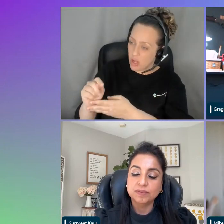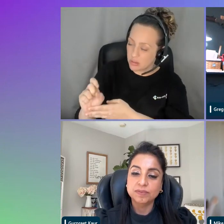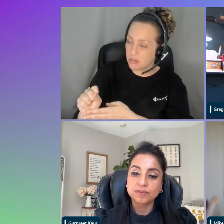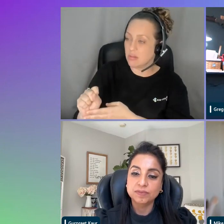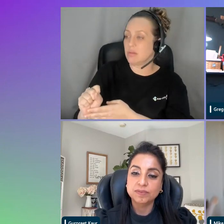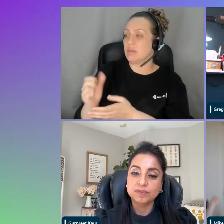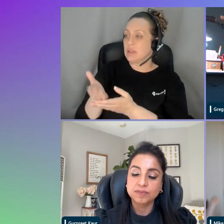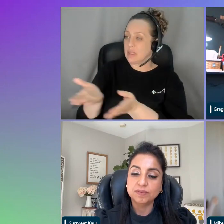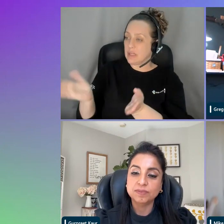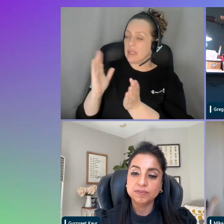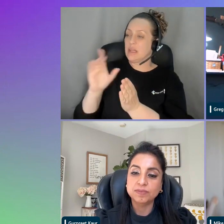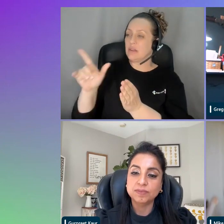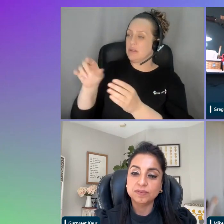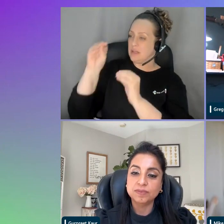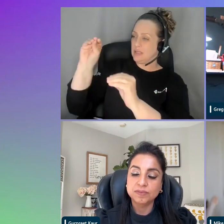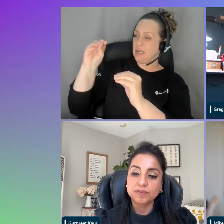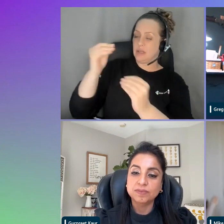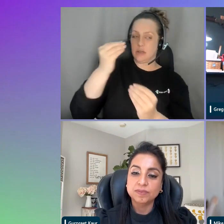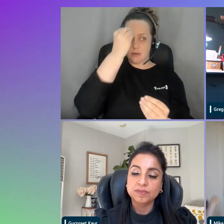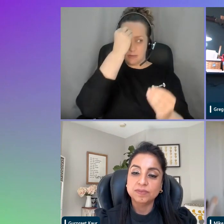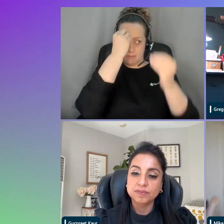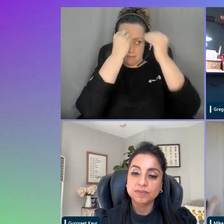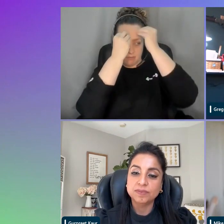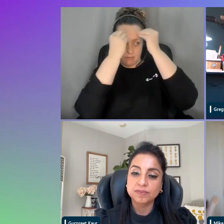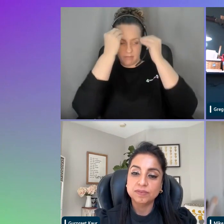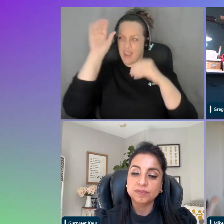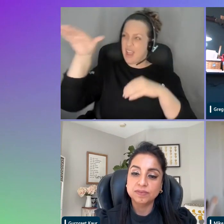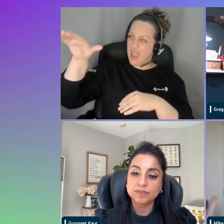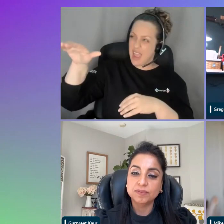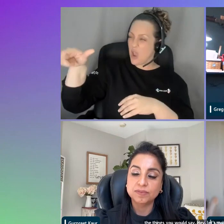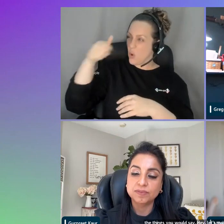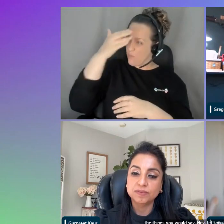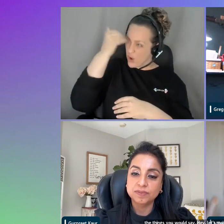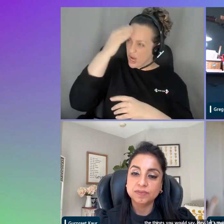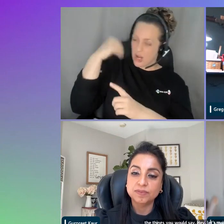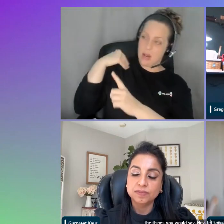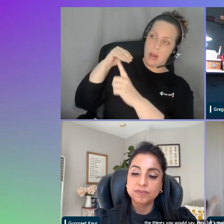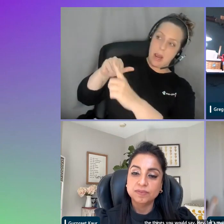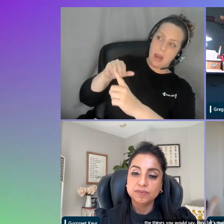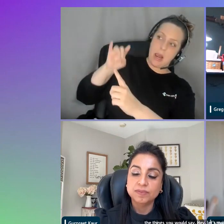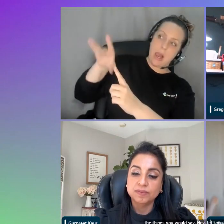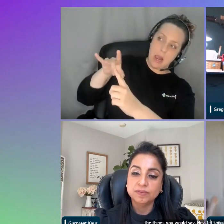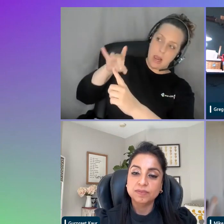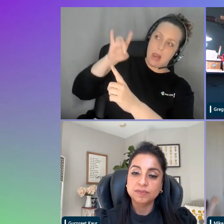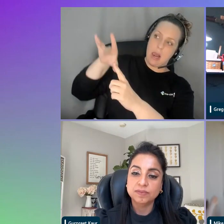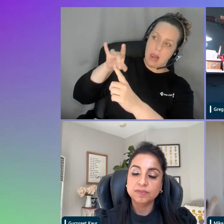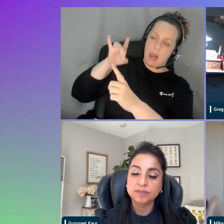things you would say, hey, let's make sure we remember this. Hey, let's make sure we're building for accessibility. We're testing